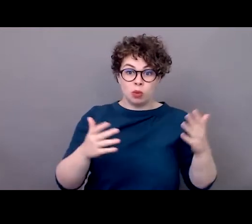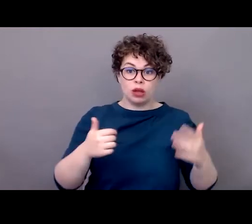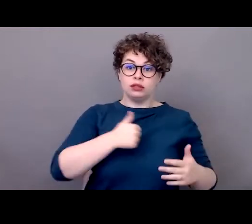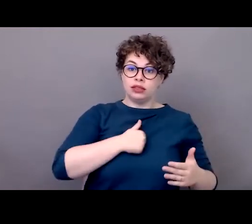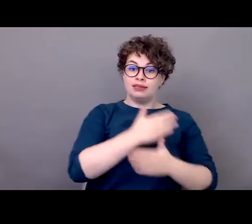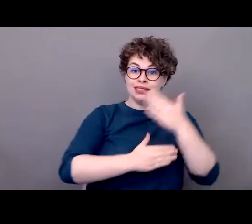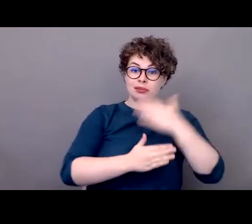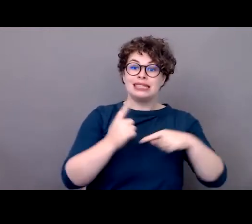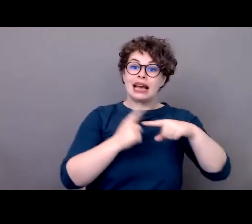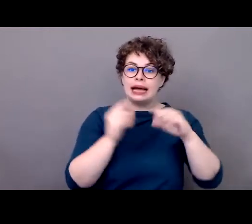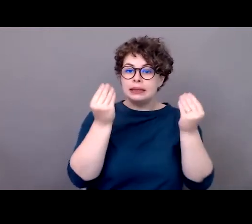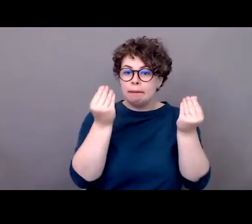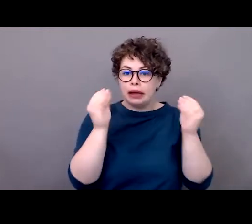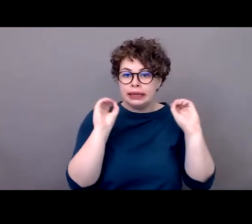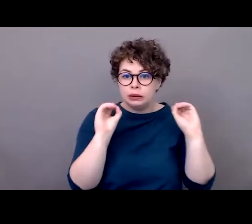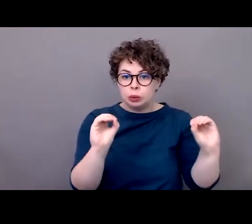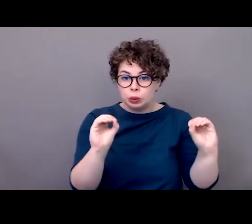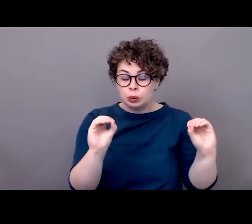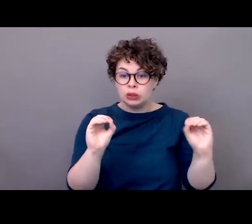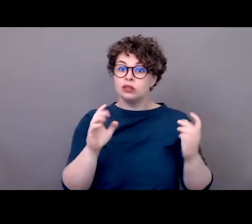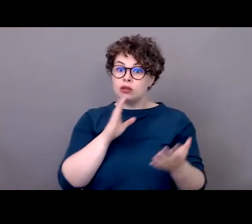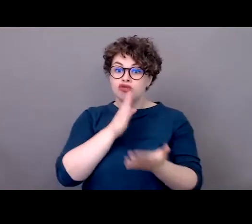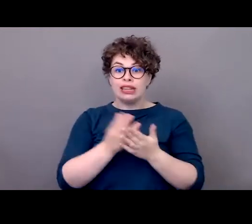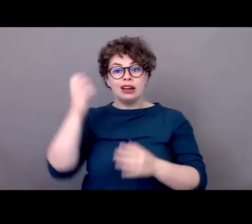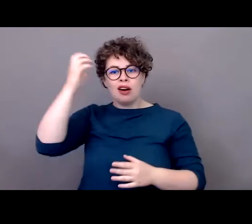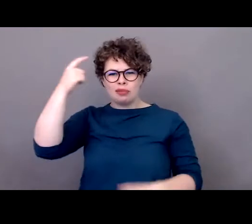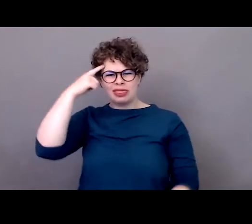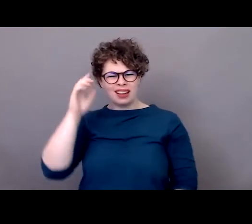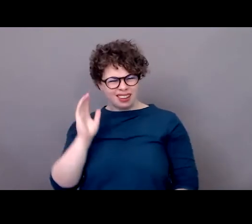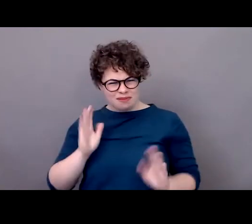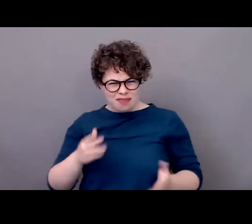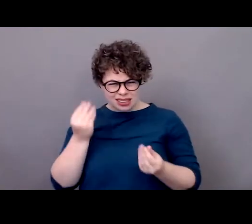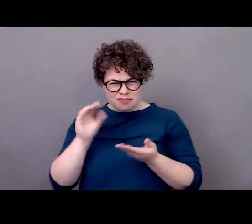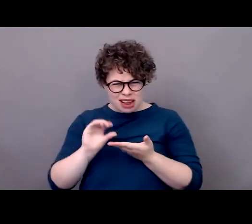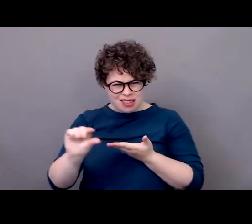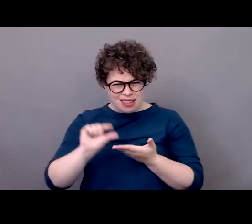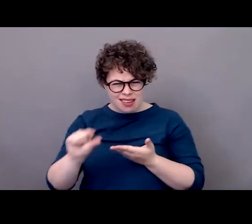The data shows us that yes, poverty and disability are linked. So, it is appropriate